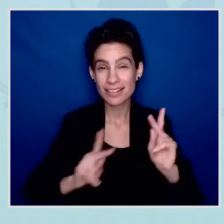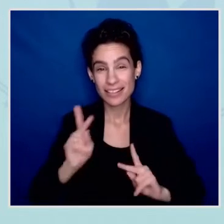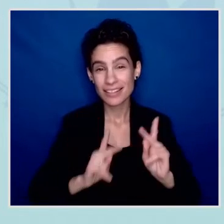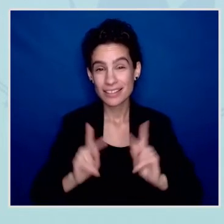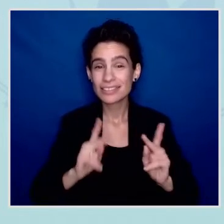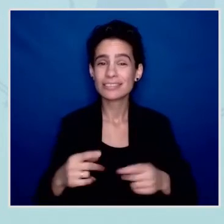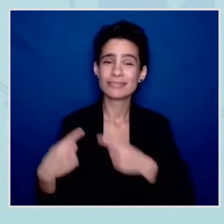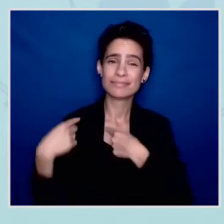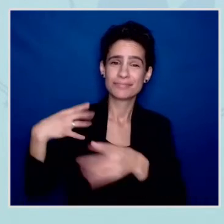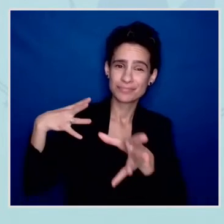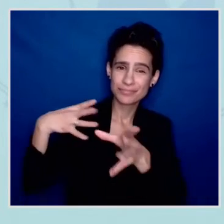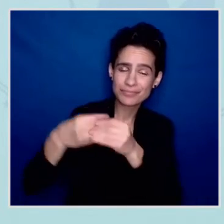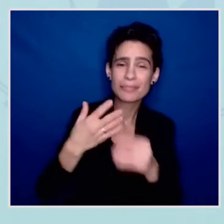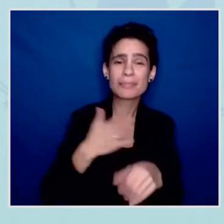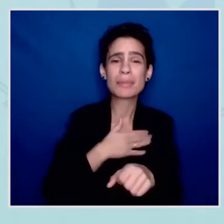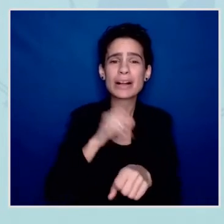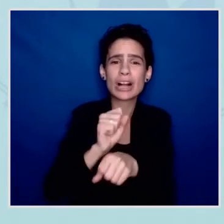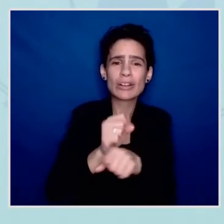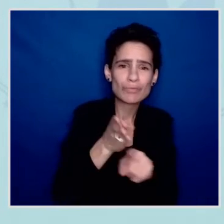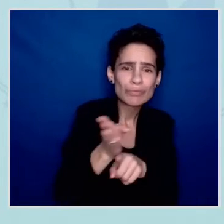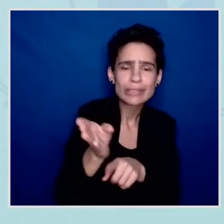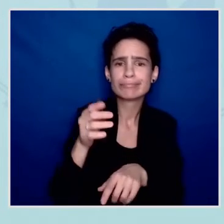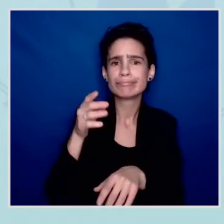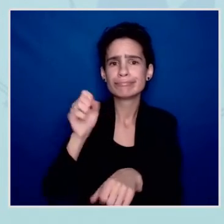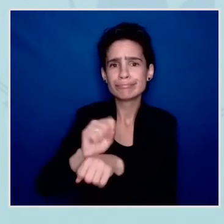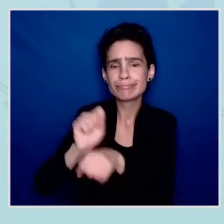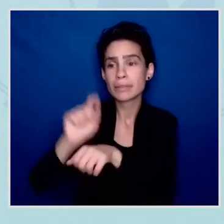FOR GIVING ME PERMISSION TO